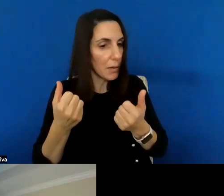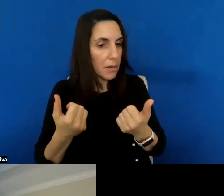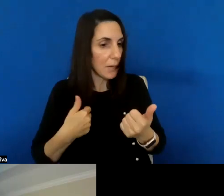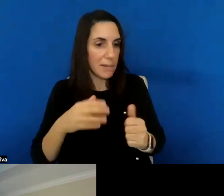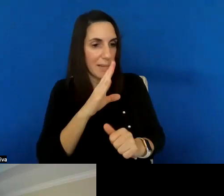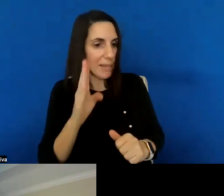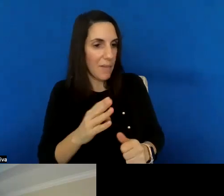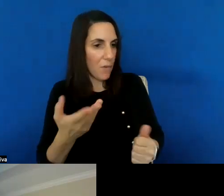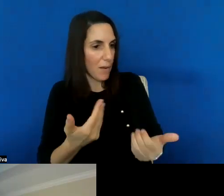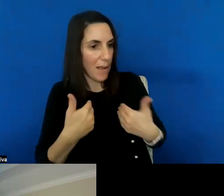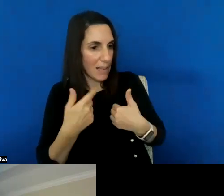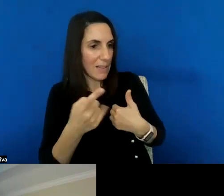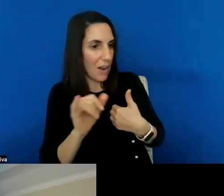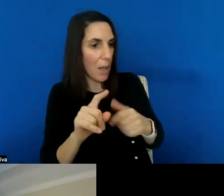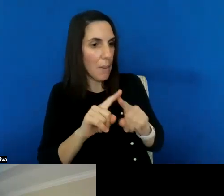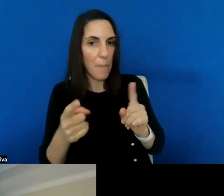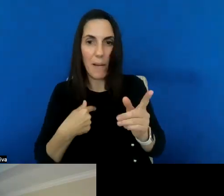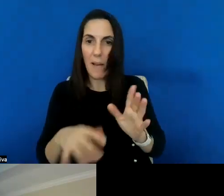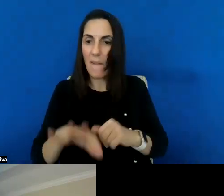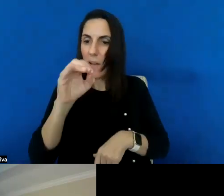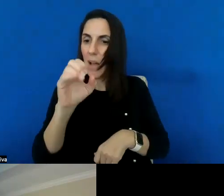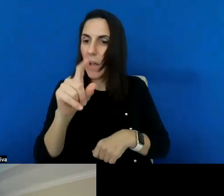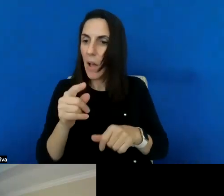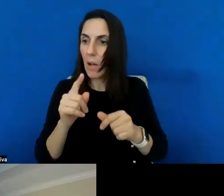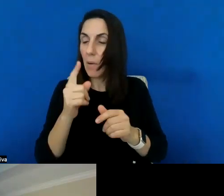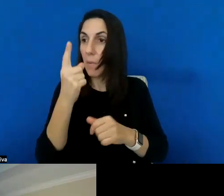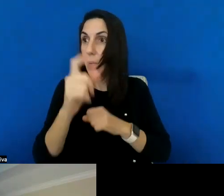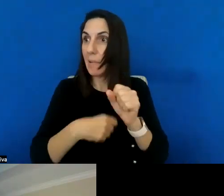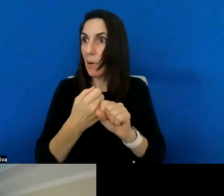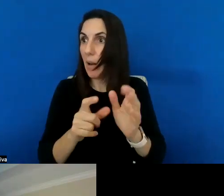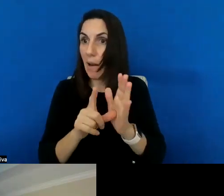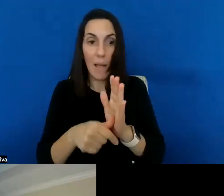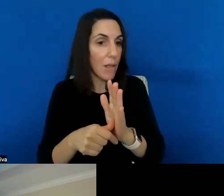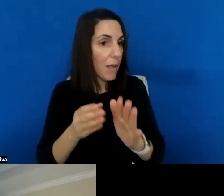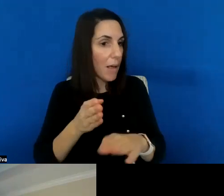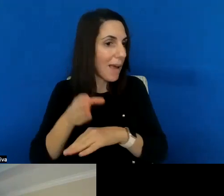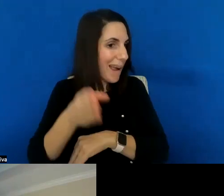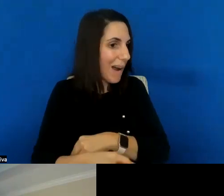till about a year or so later. 11:10:06 You know after and yeah, I've been